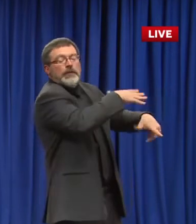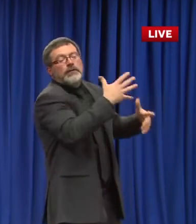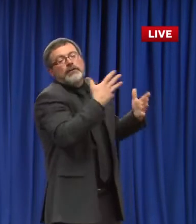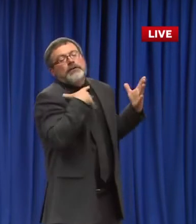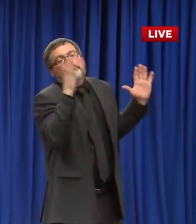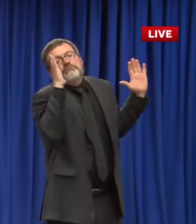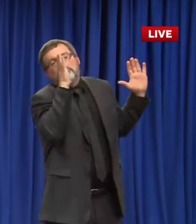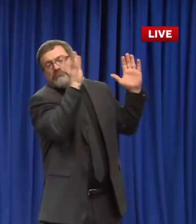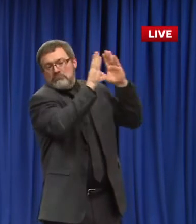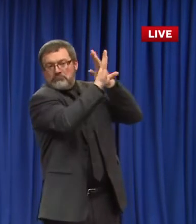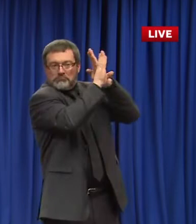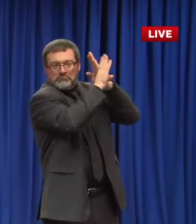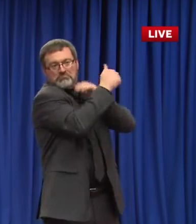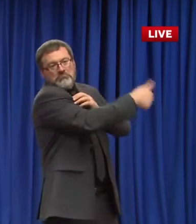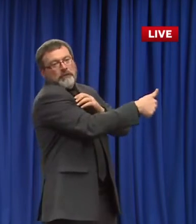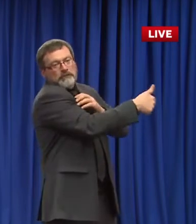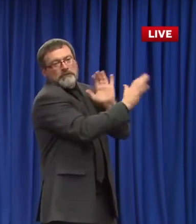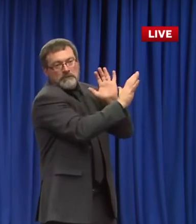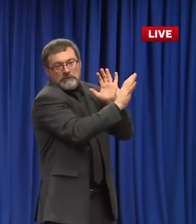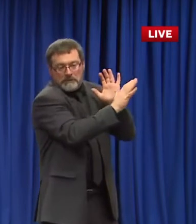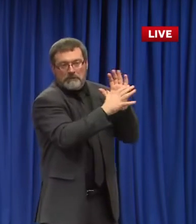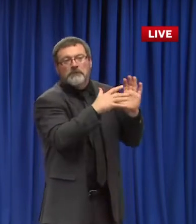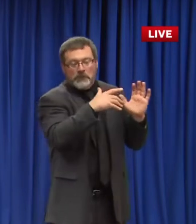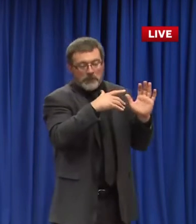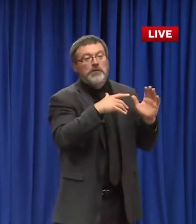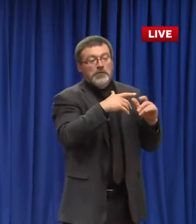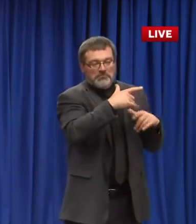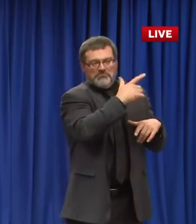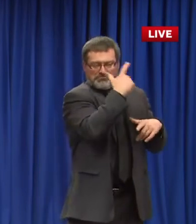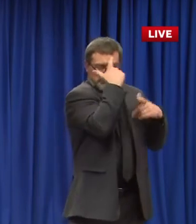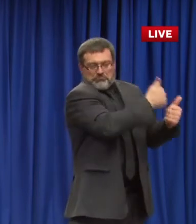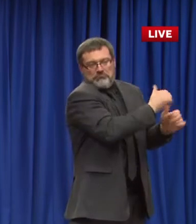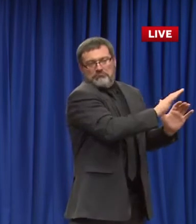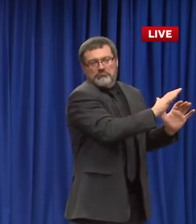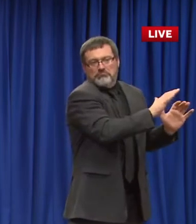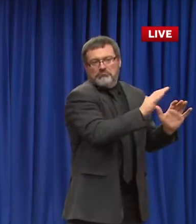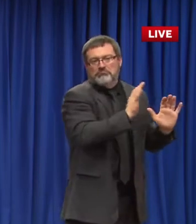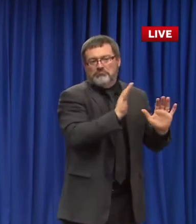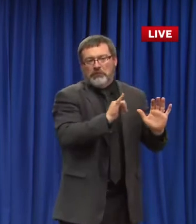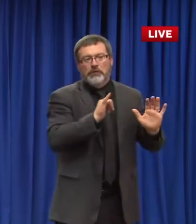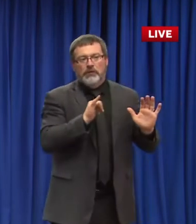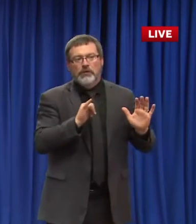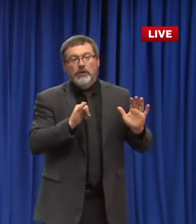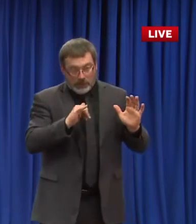BUT WHAT THE TOWN’S CHOOSE TO DO WITH THOSE LOTS WE’RE GOING TO LEAVE UP TO THE LOCAL AUTHORITIES TO MAKE THOSE DECISIONS.